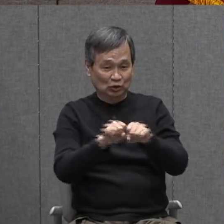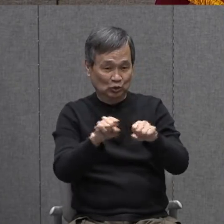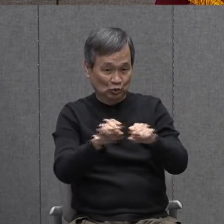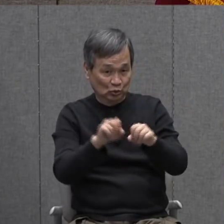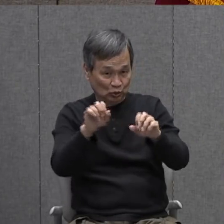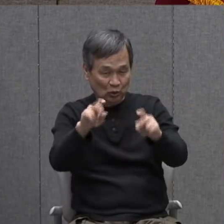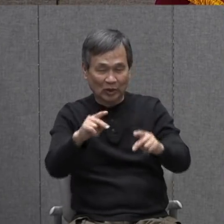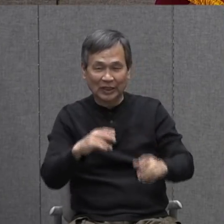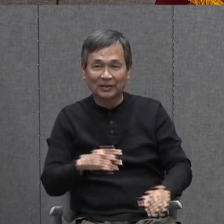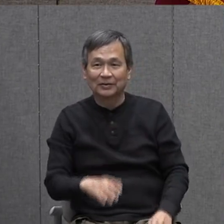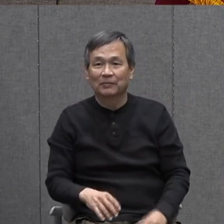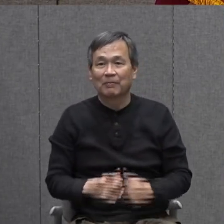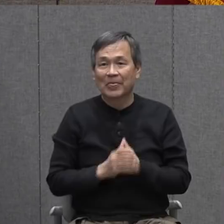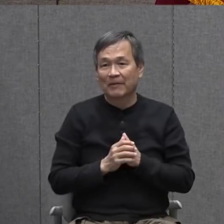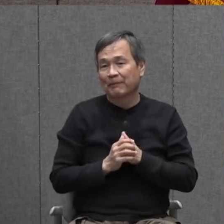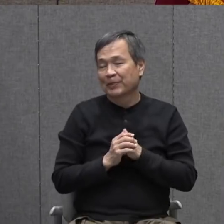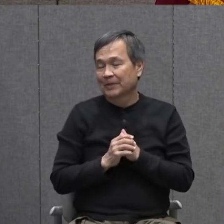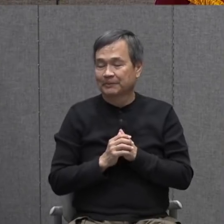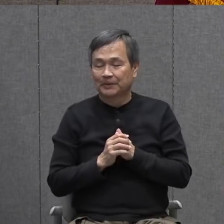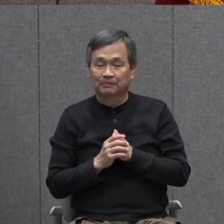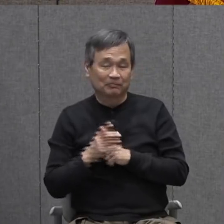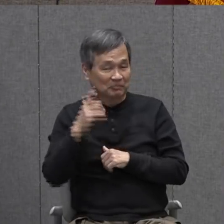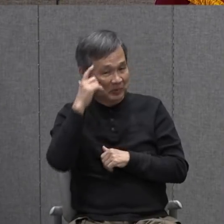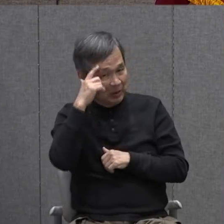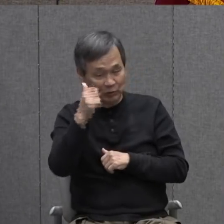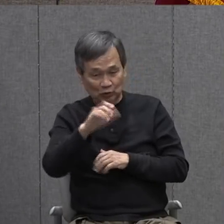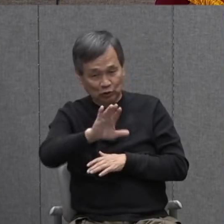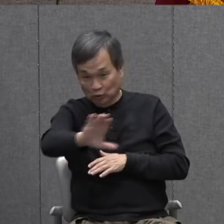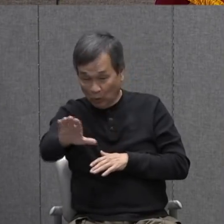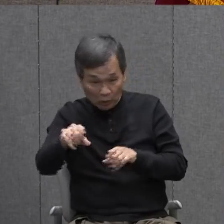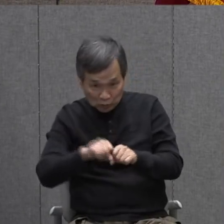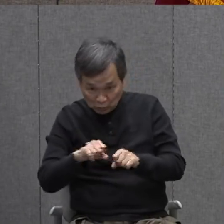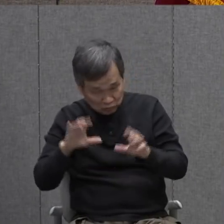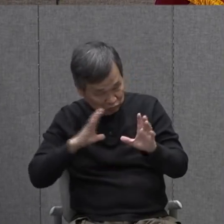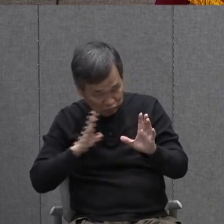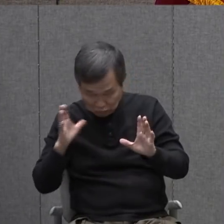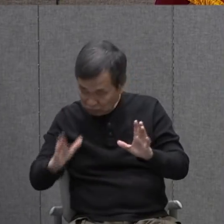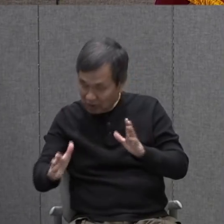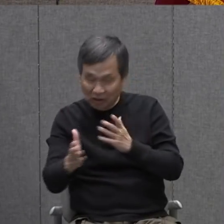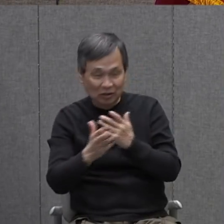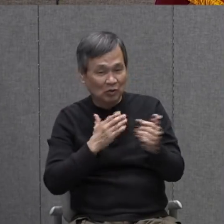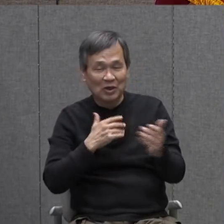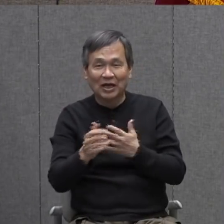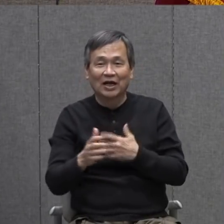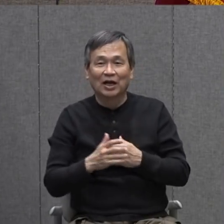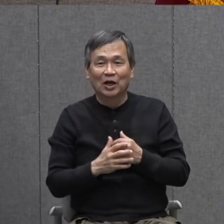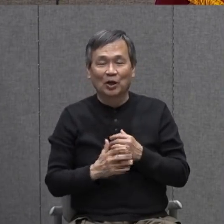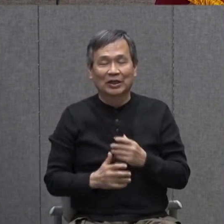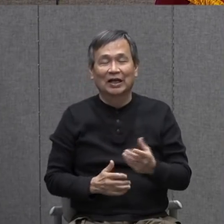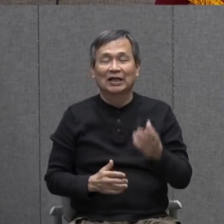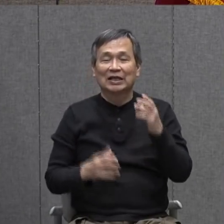If not, also awesome. Whatever you're drawing, remember, start with the shape.